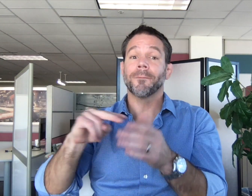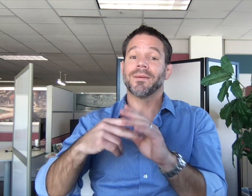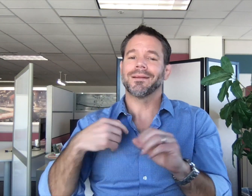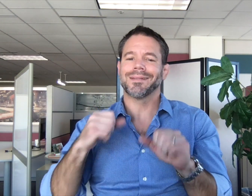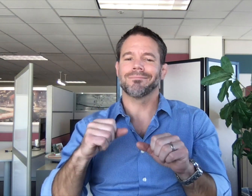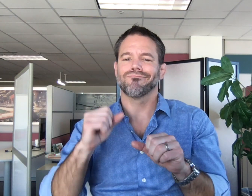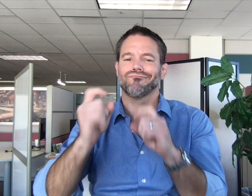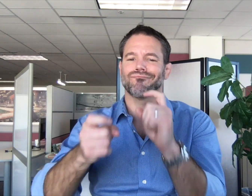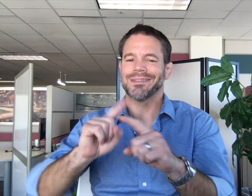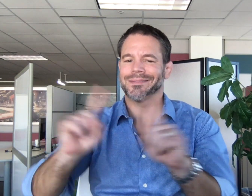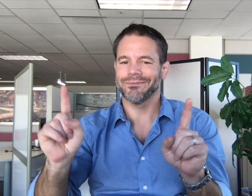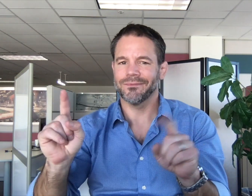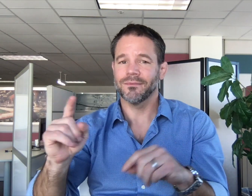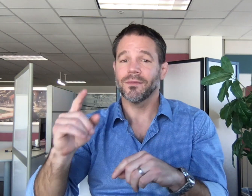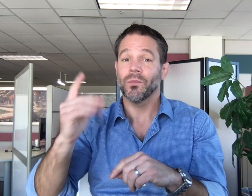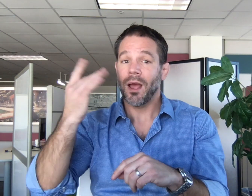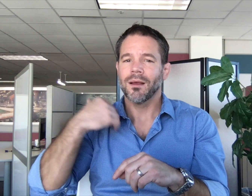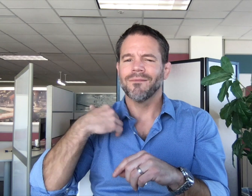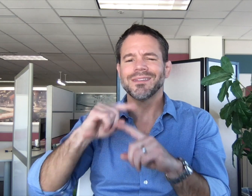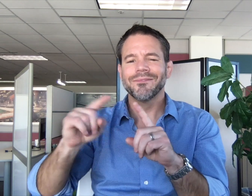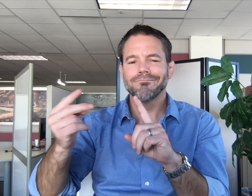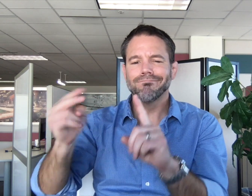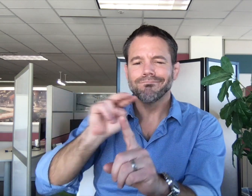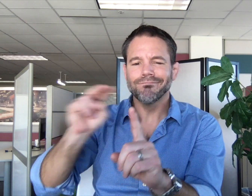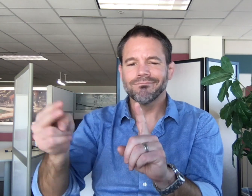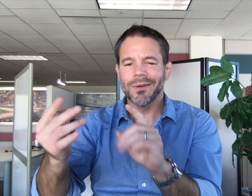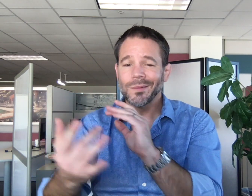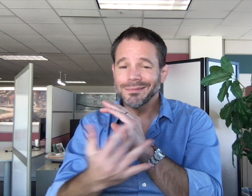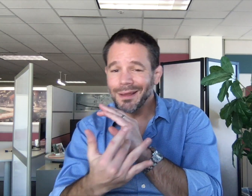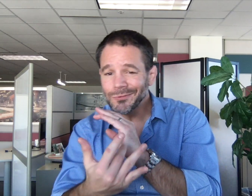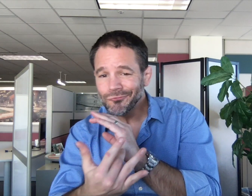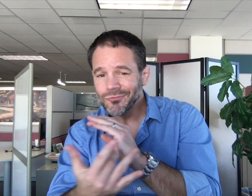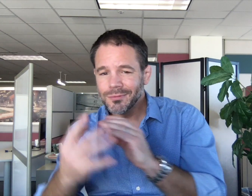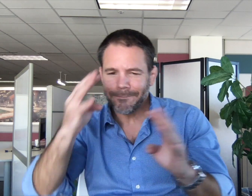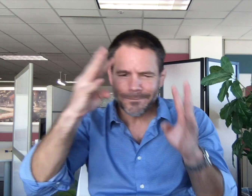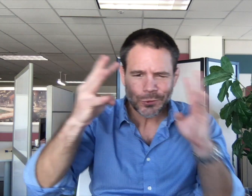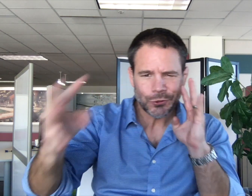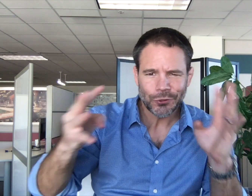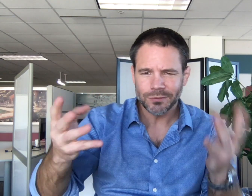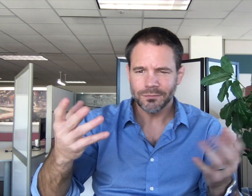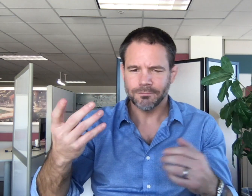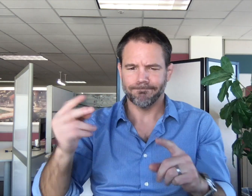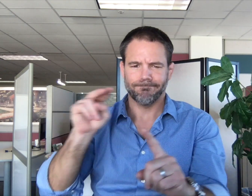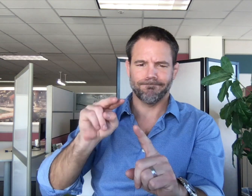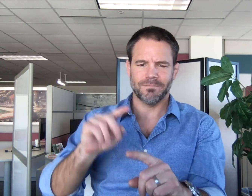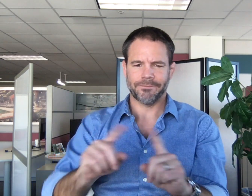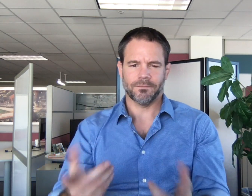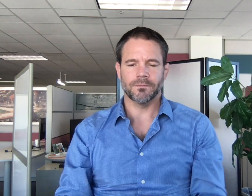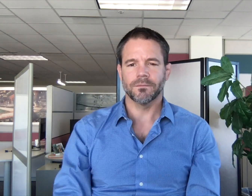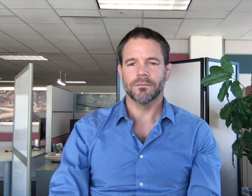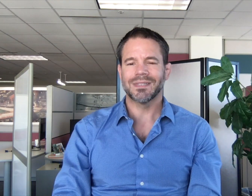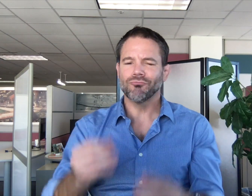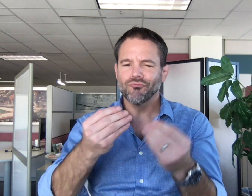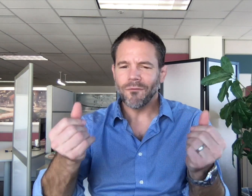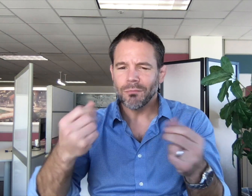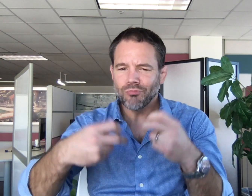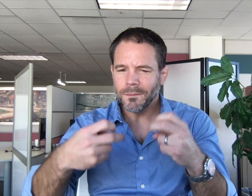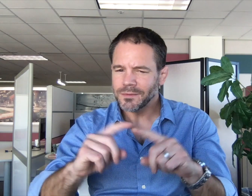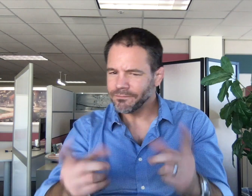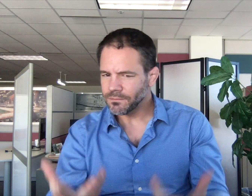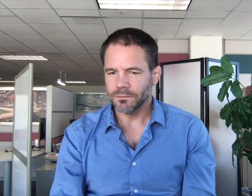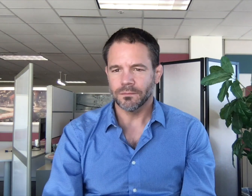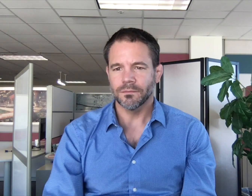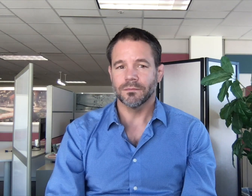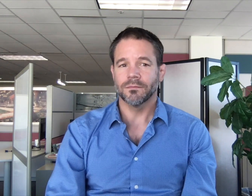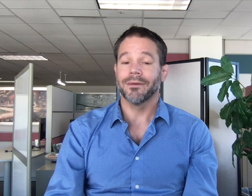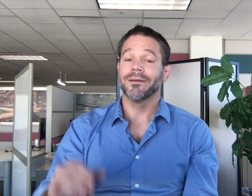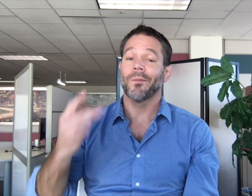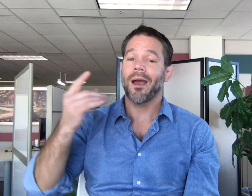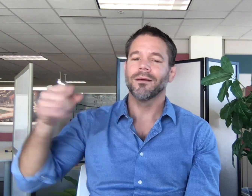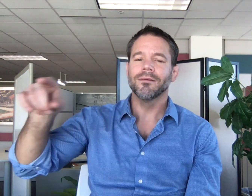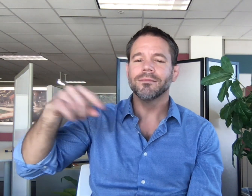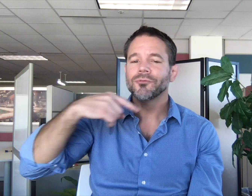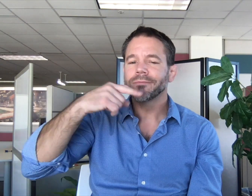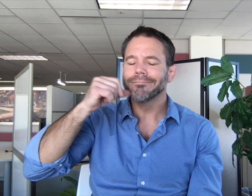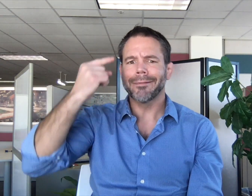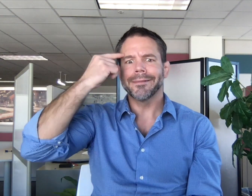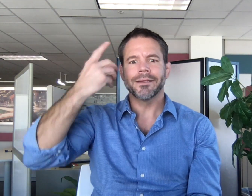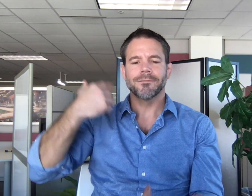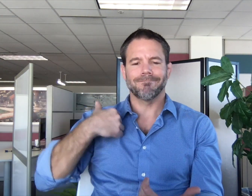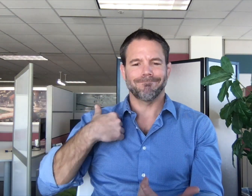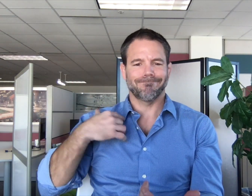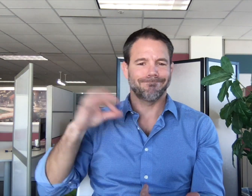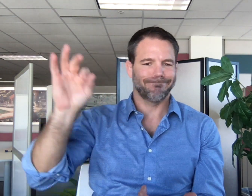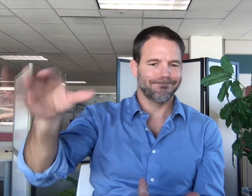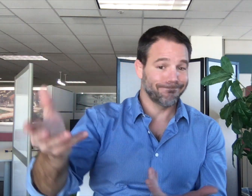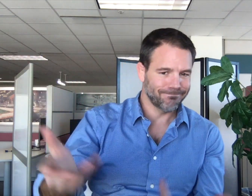and can make technical and innovative contributions from angles not usually considered.